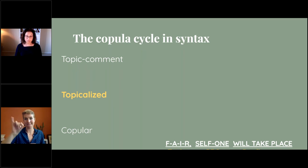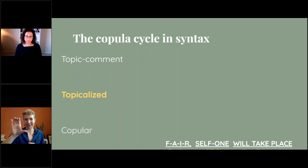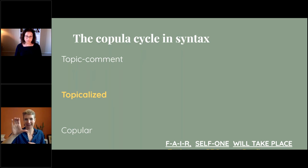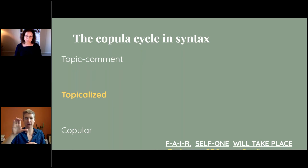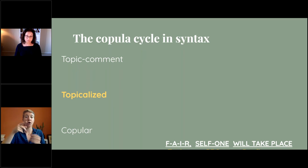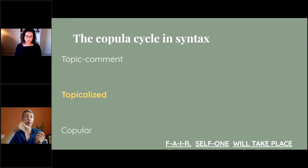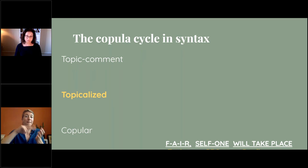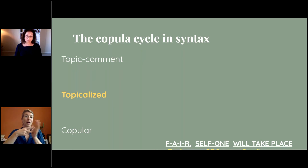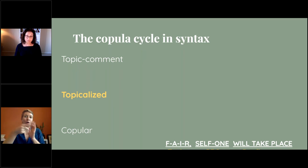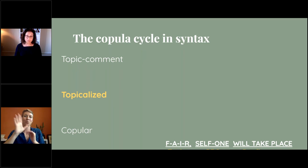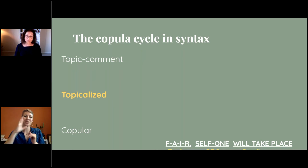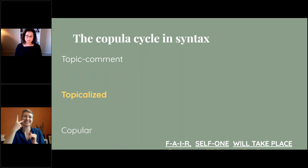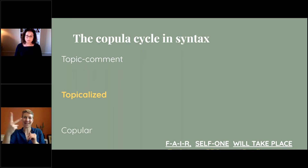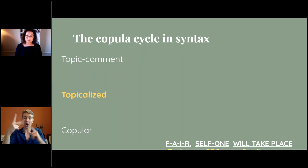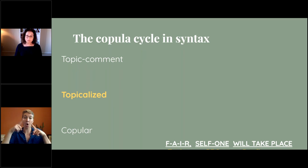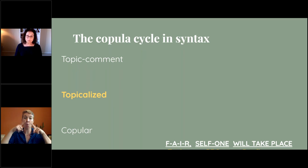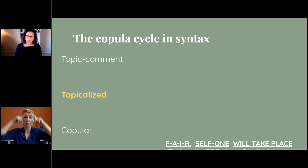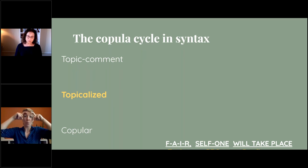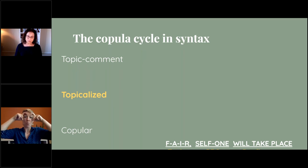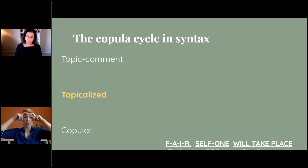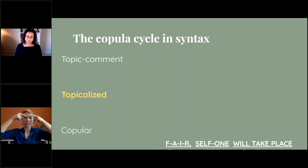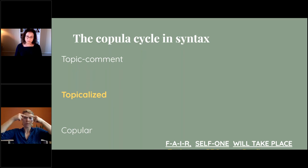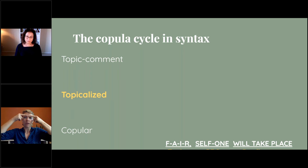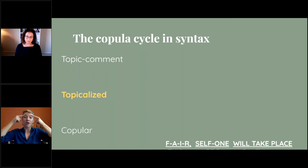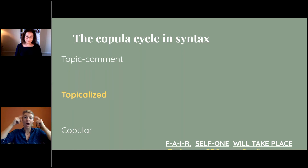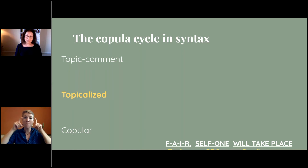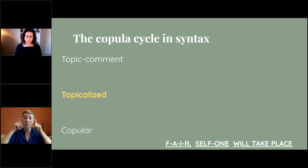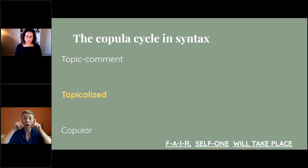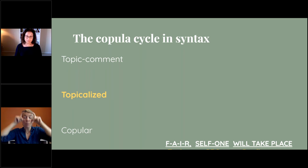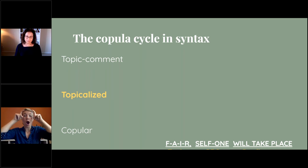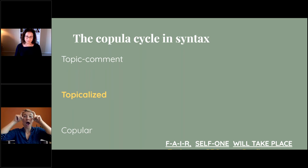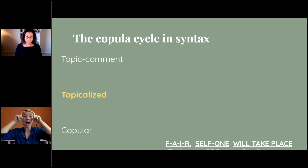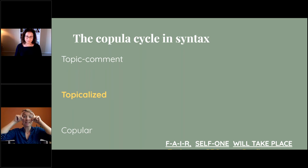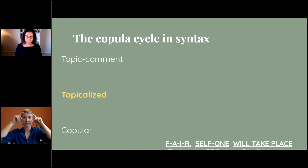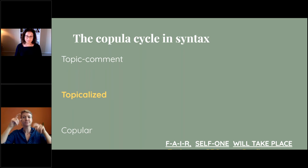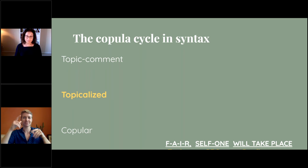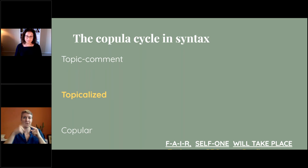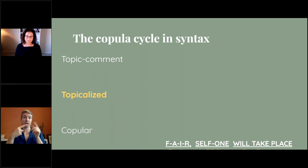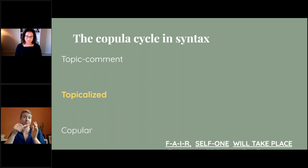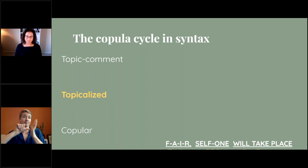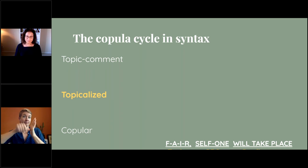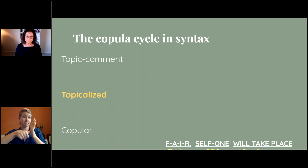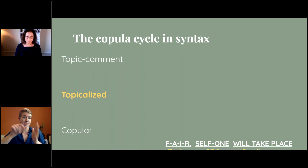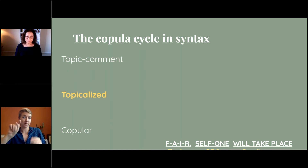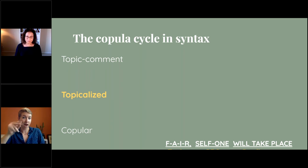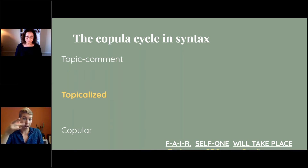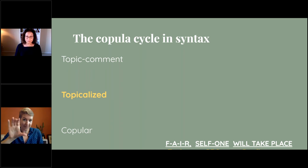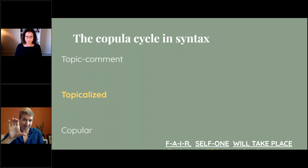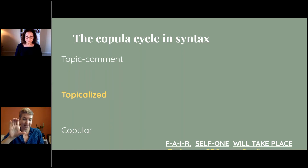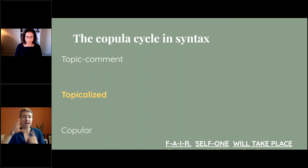In this sentence, `fair’ is the topic. So you will see the eyebrow raised